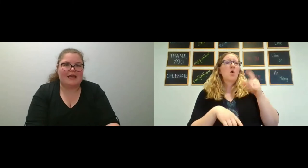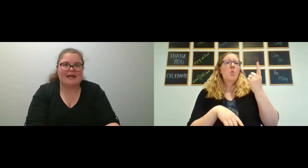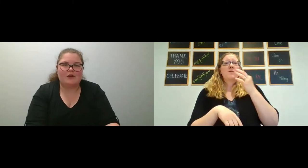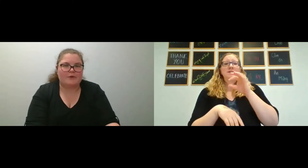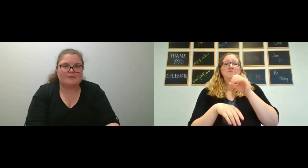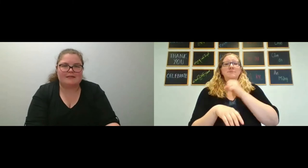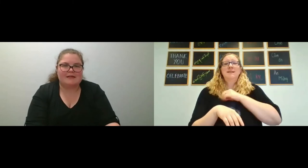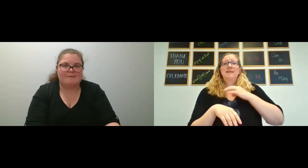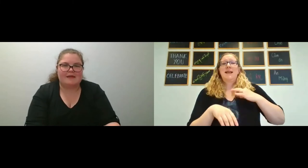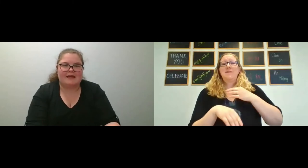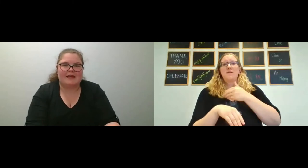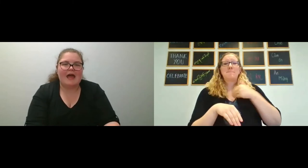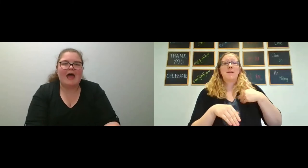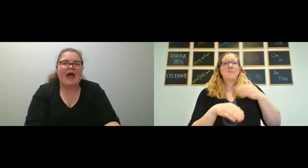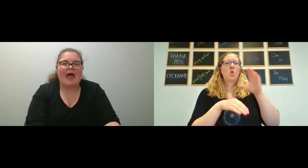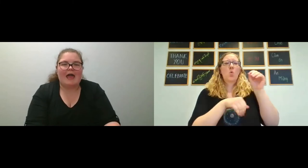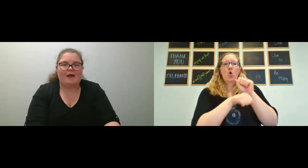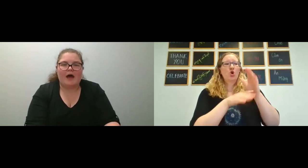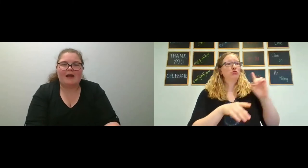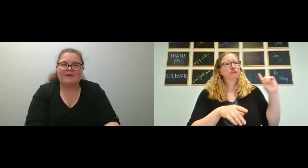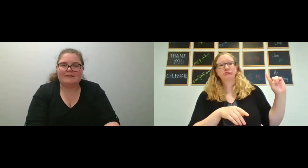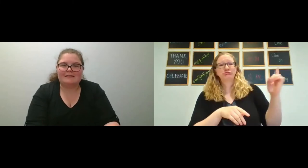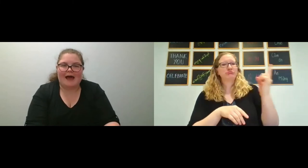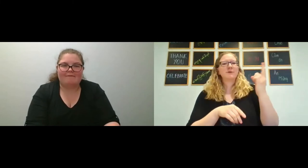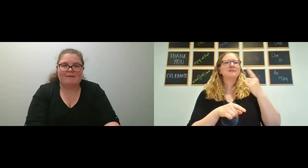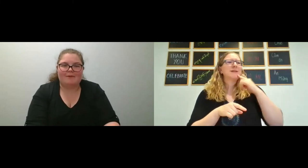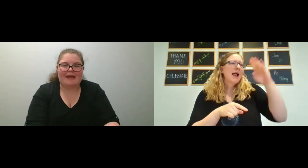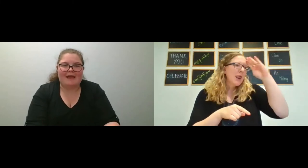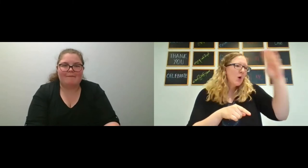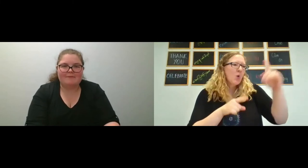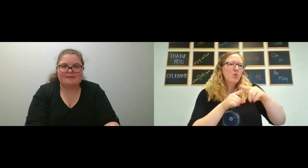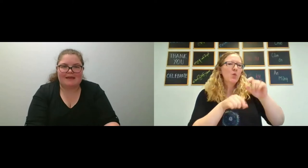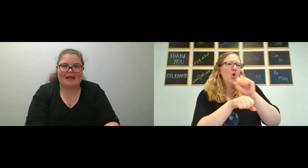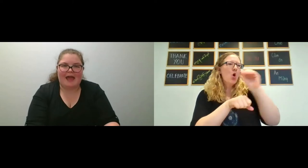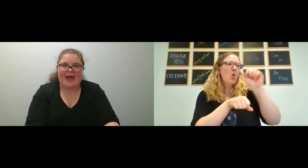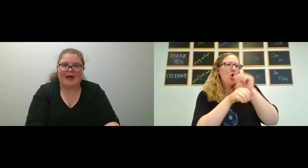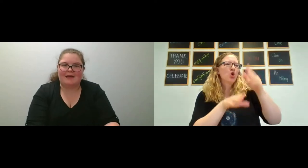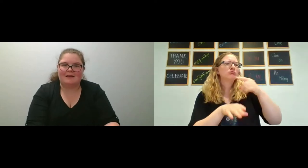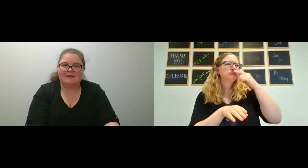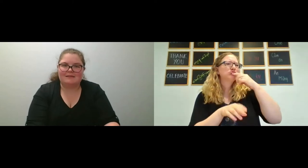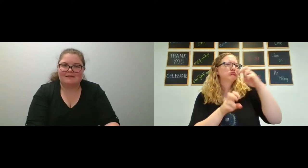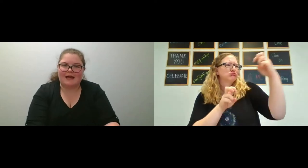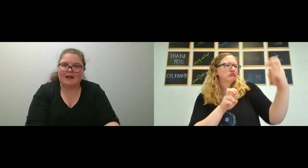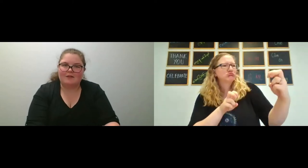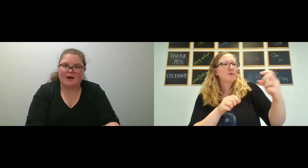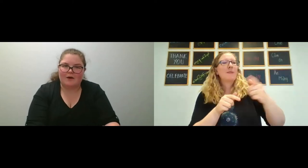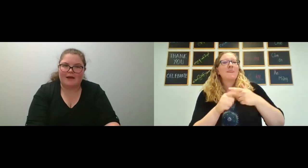taking notes on something and another staff member came up to me and said, hello.